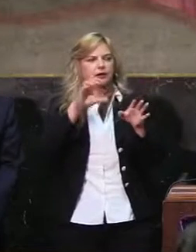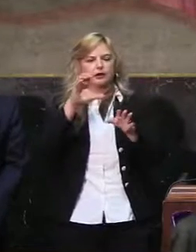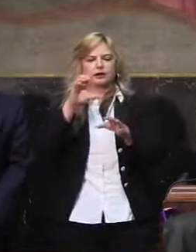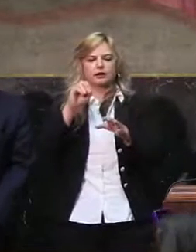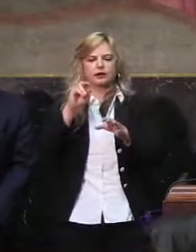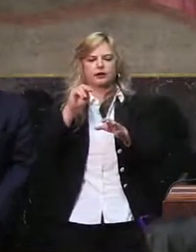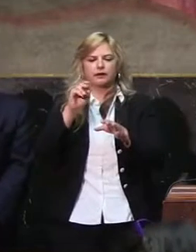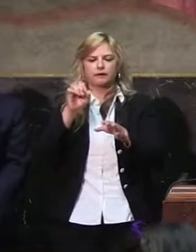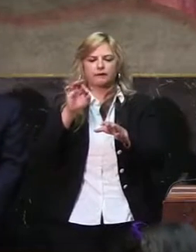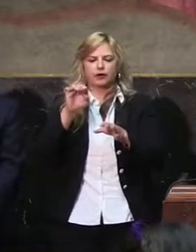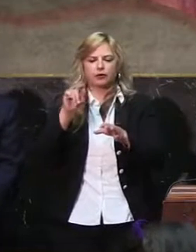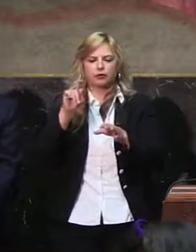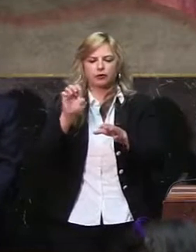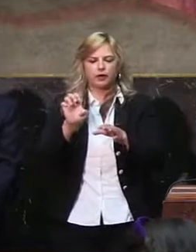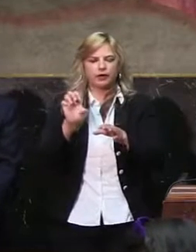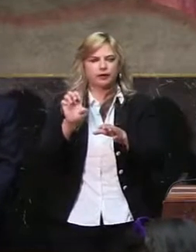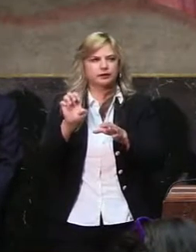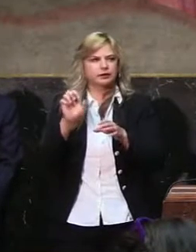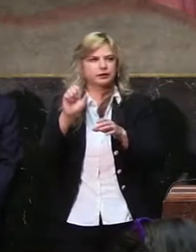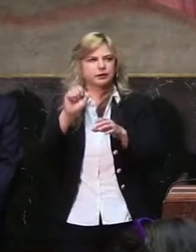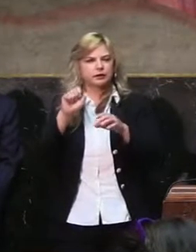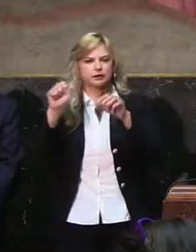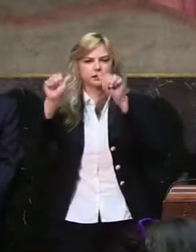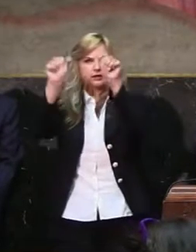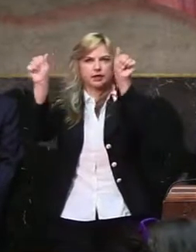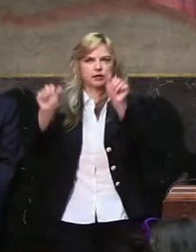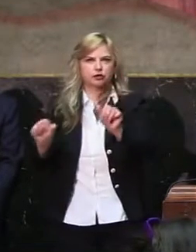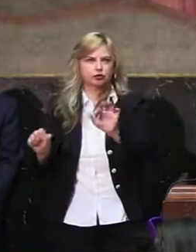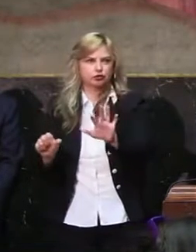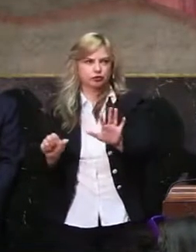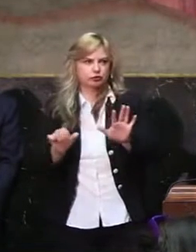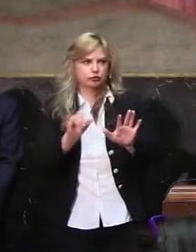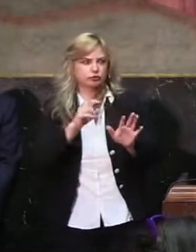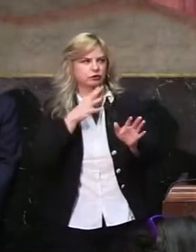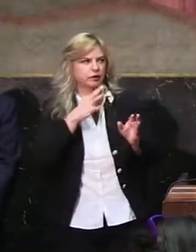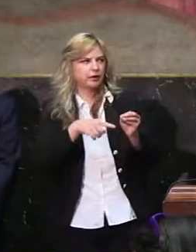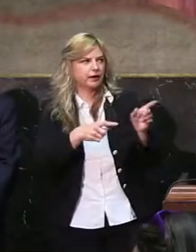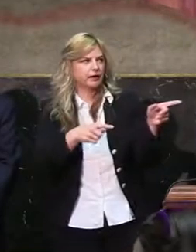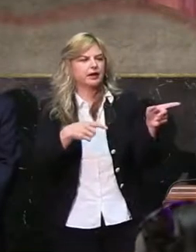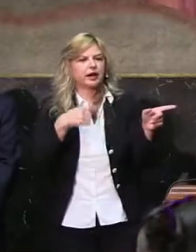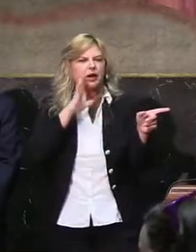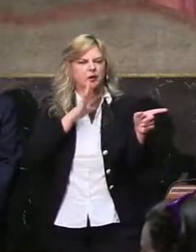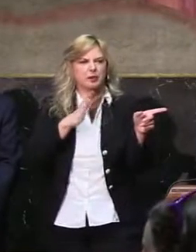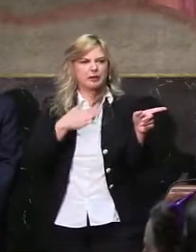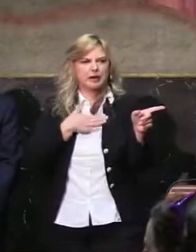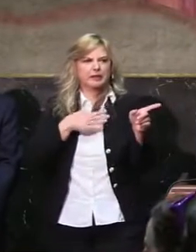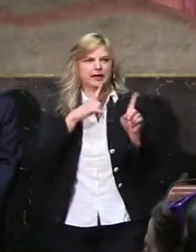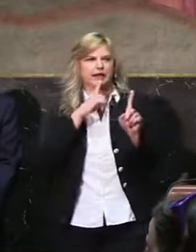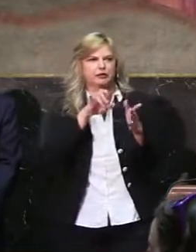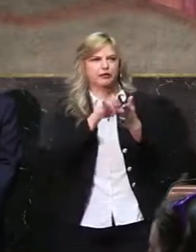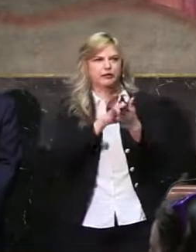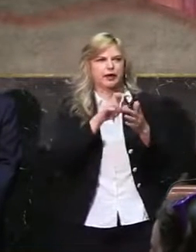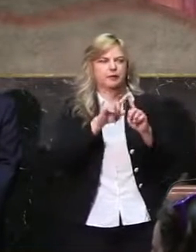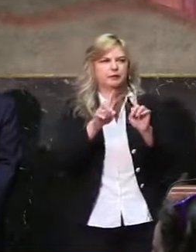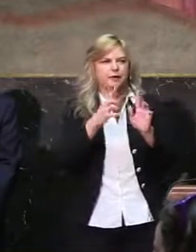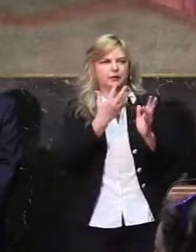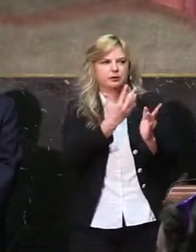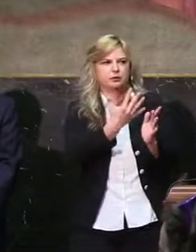questions. The Senate went into session about three minutes ago we need to take those questions and then I want to stay for a few minutes after